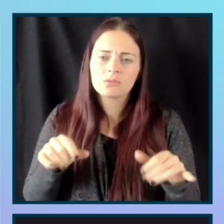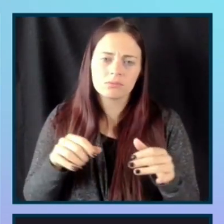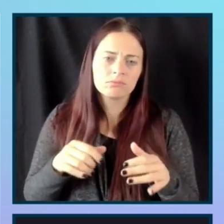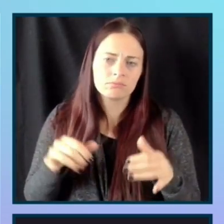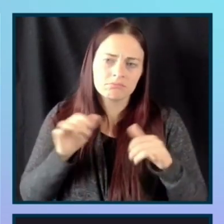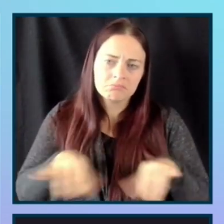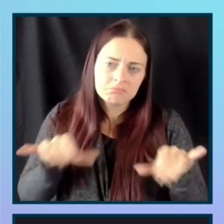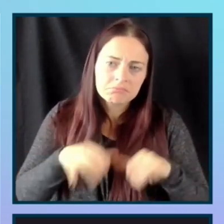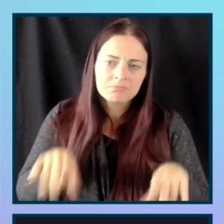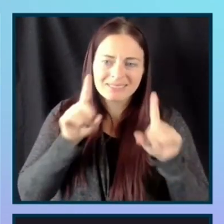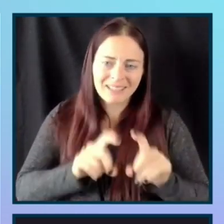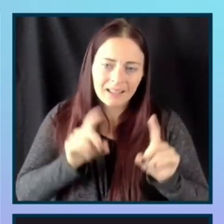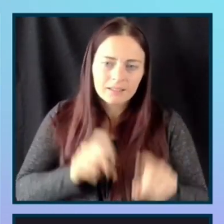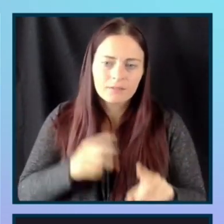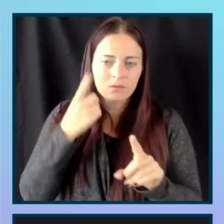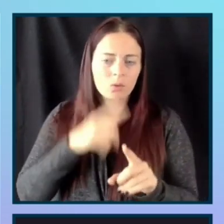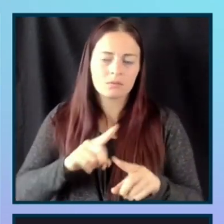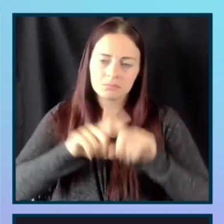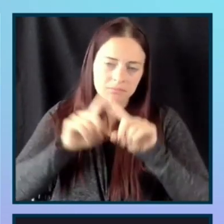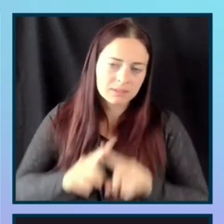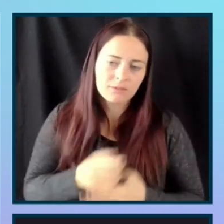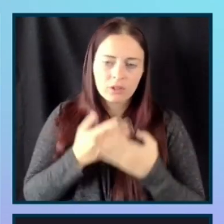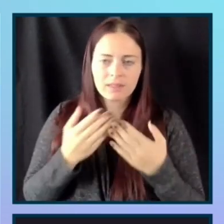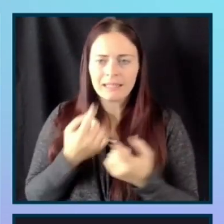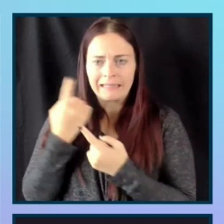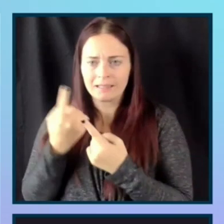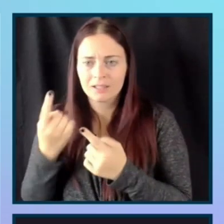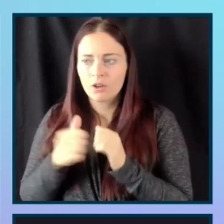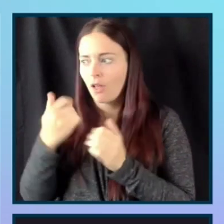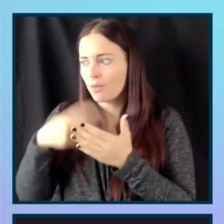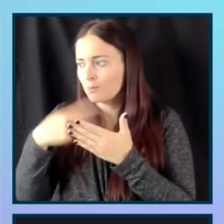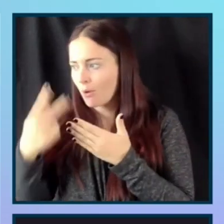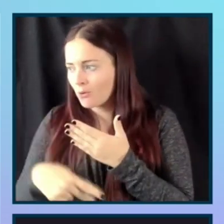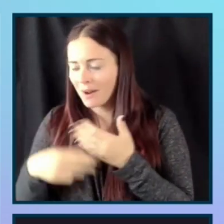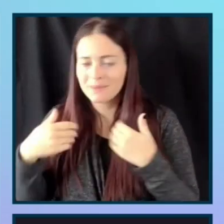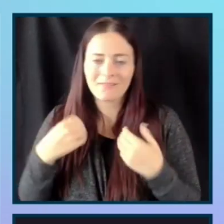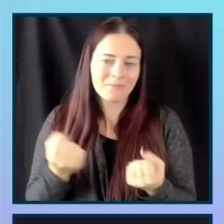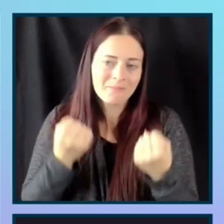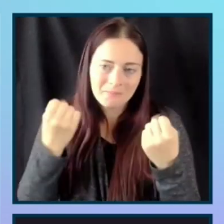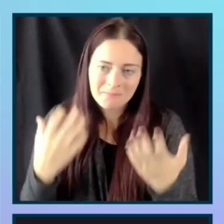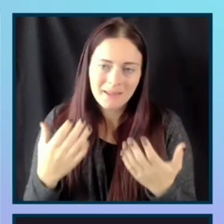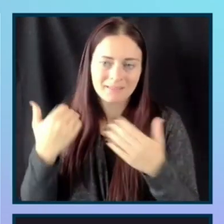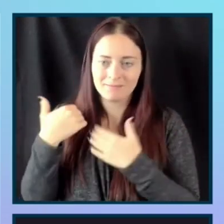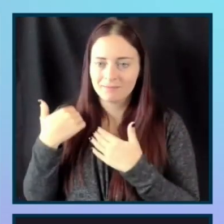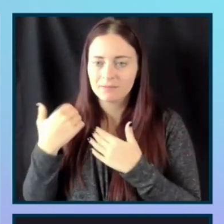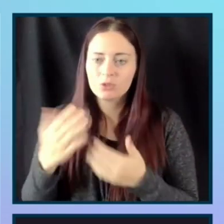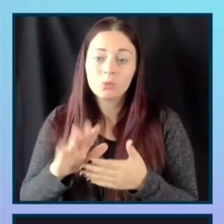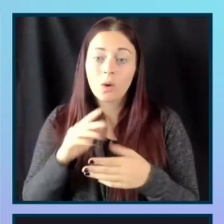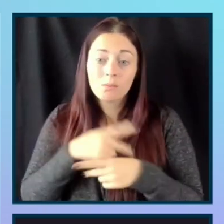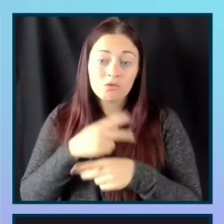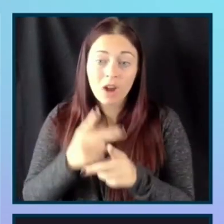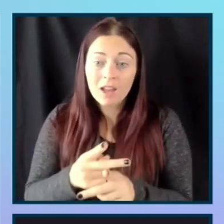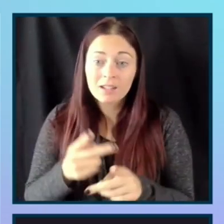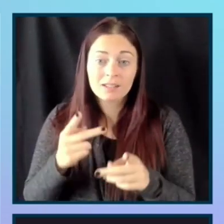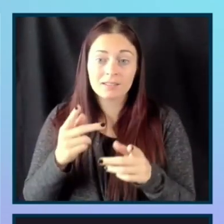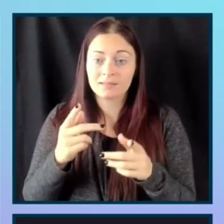You're still gonna be considering other launches and so on and so forth as you're going. Your product is live, your product is running. Your product needs this data,